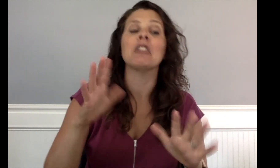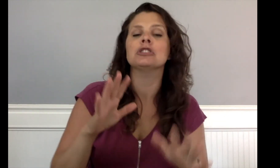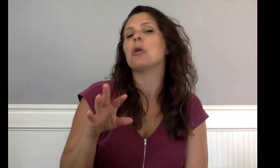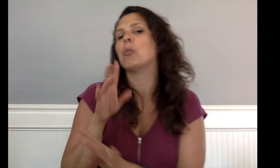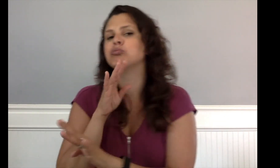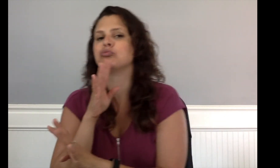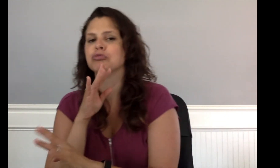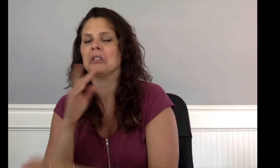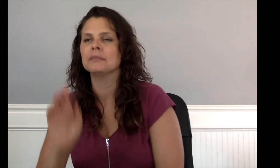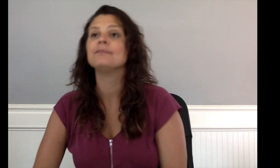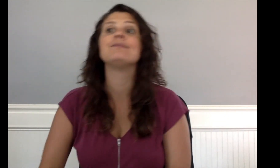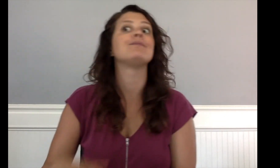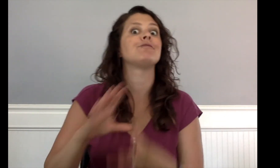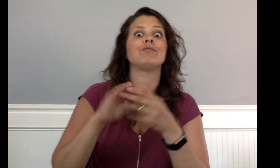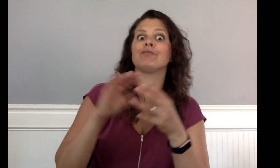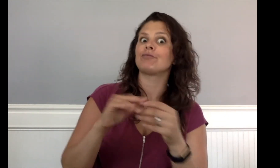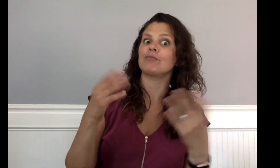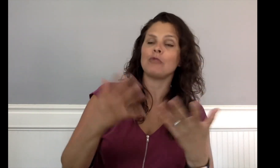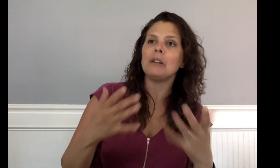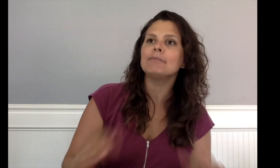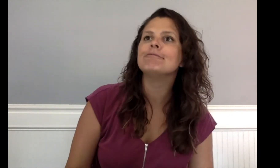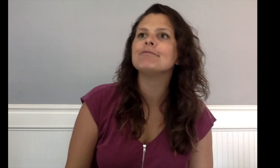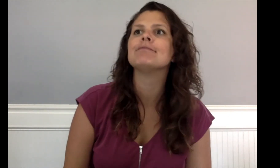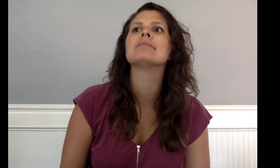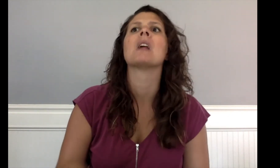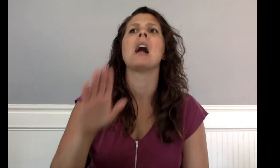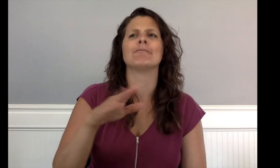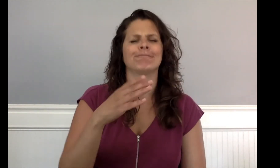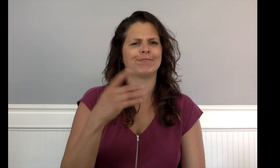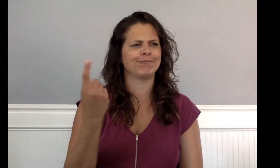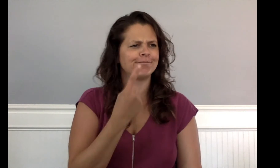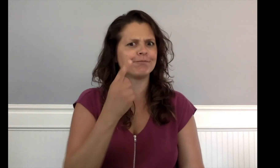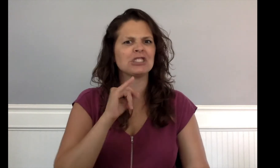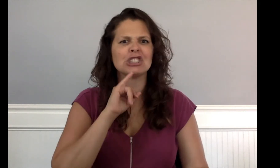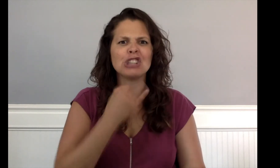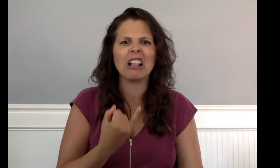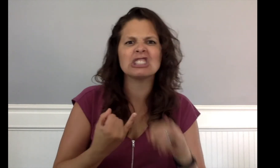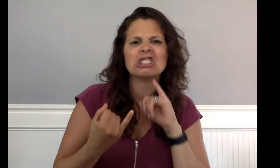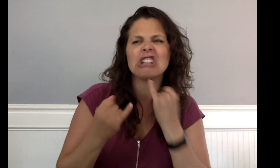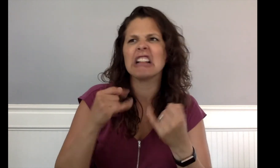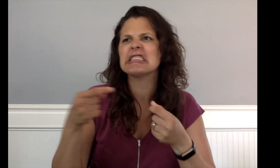Mr. Castle switched to ASL. He signed first and then spoke into English for what he had just signed.